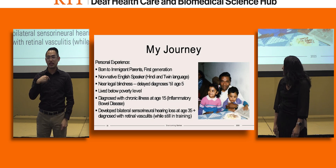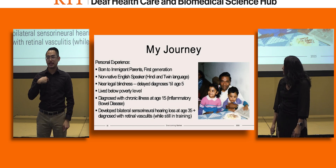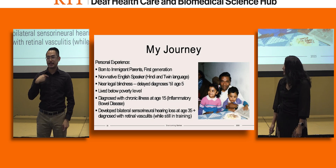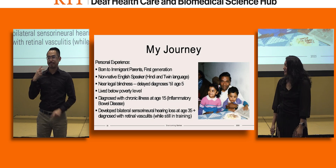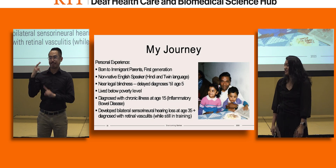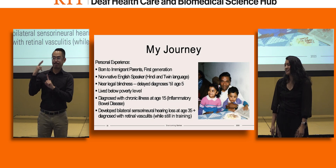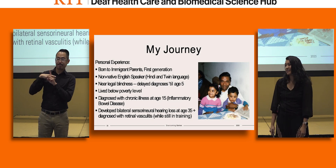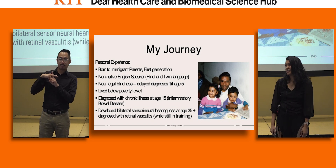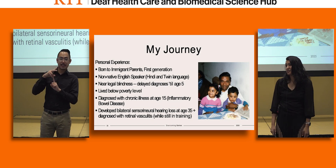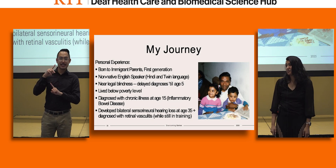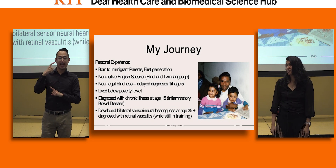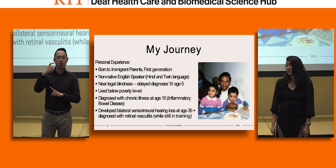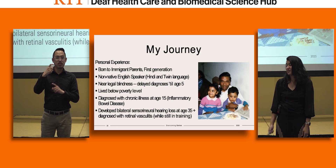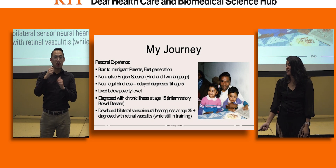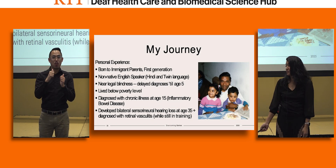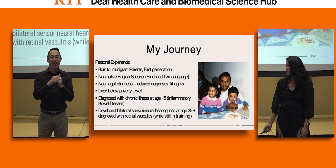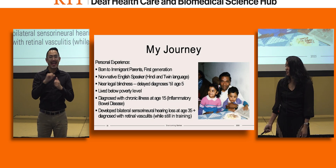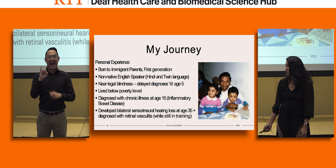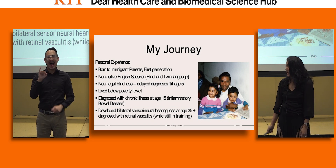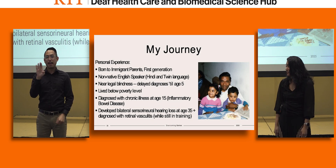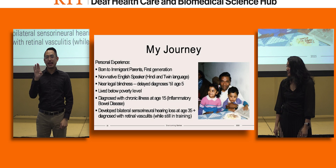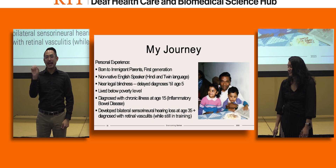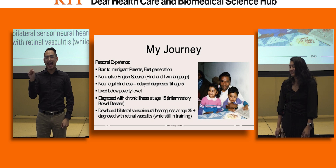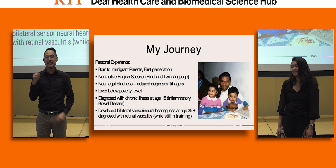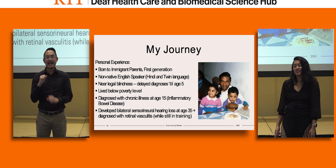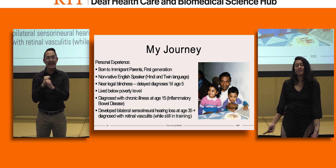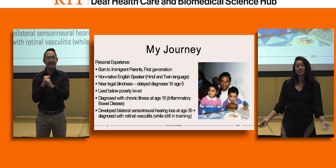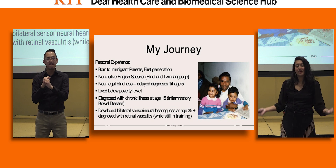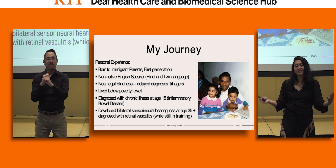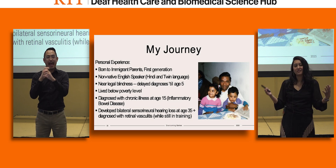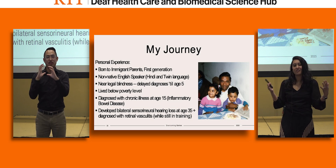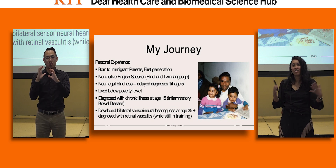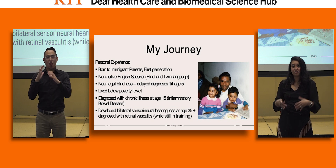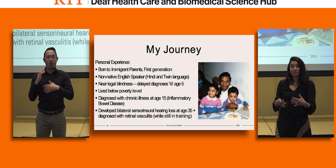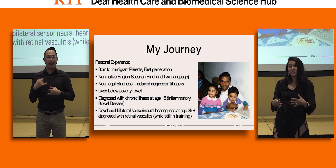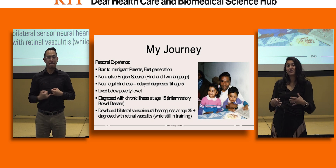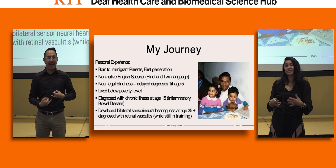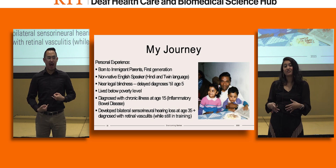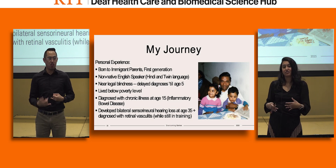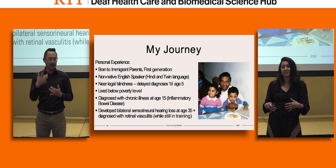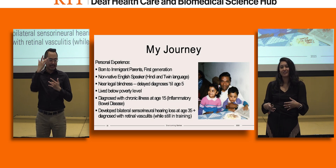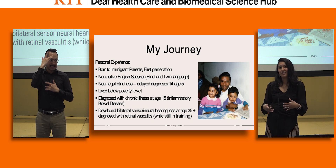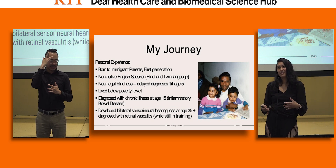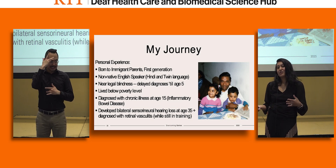I was actually diagnosed with inflammatory bowel disease. And so, that is an autoimmune condition